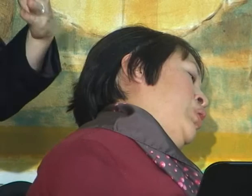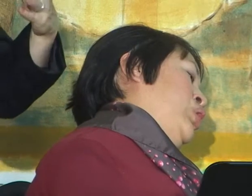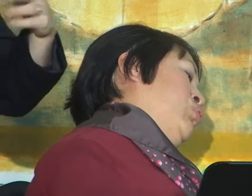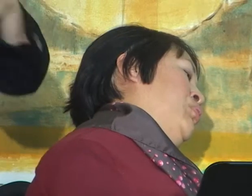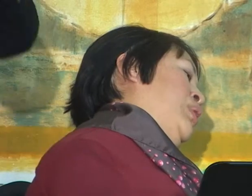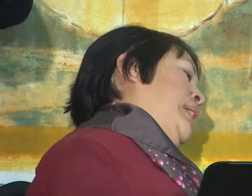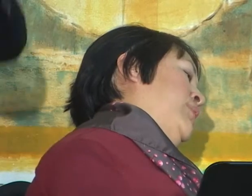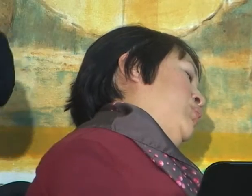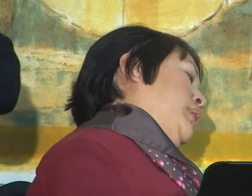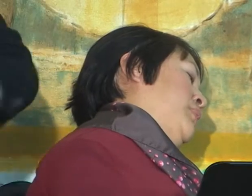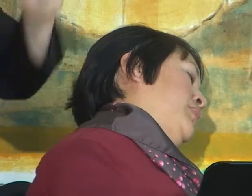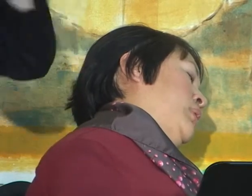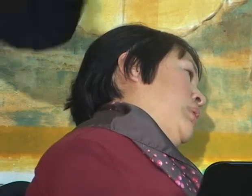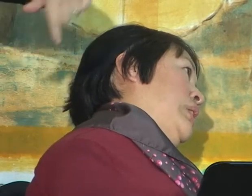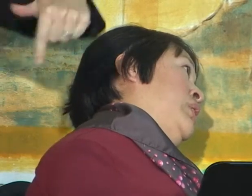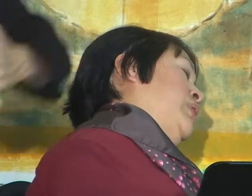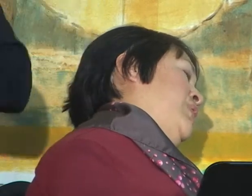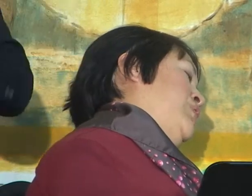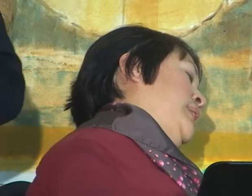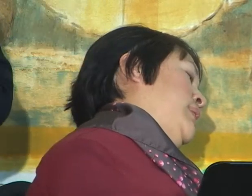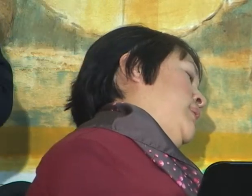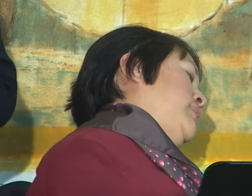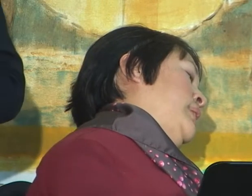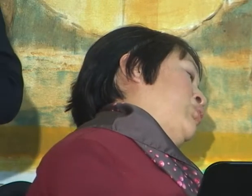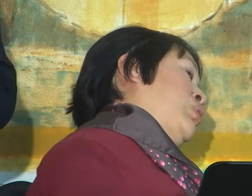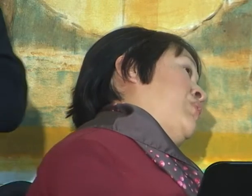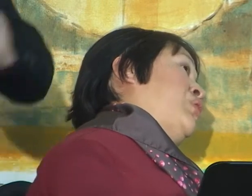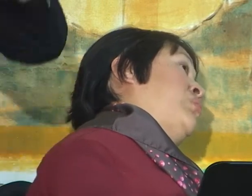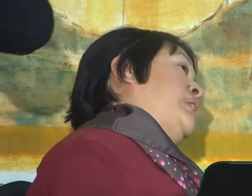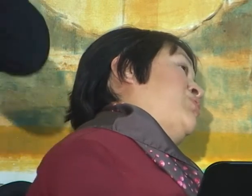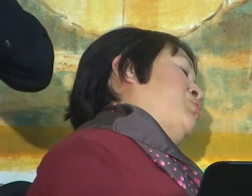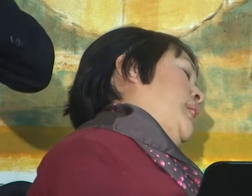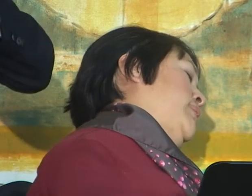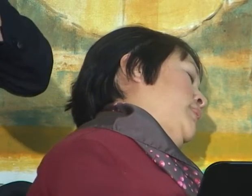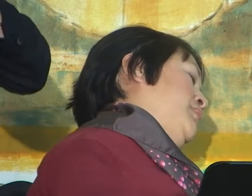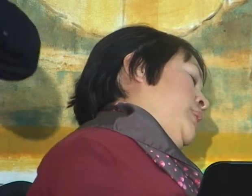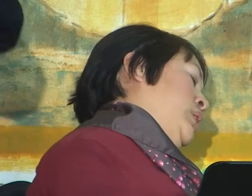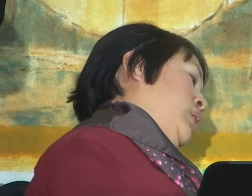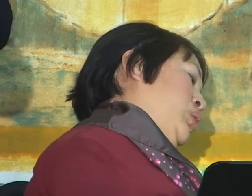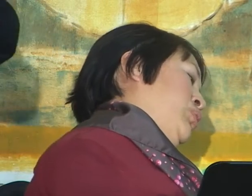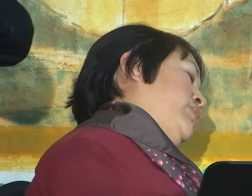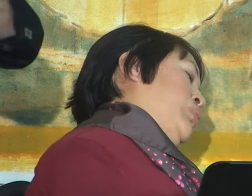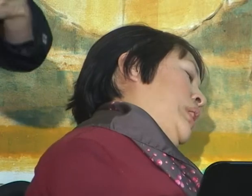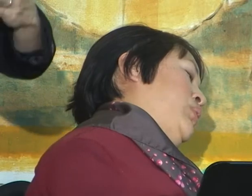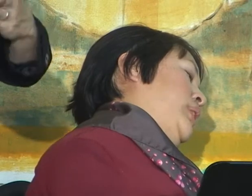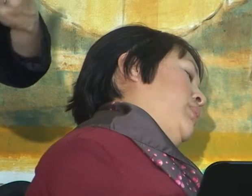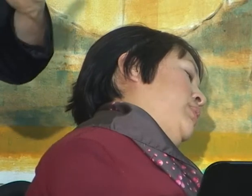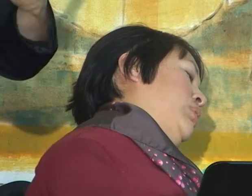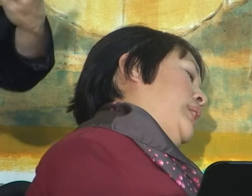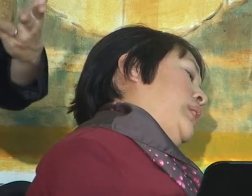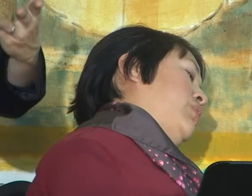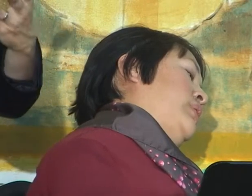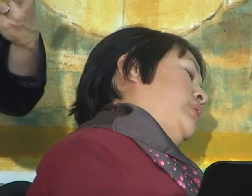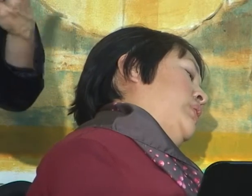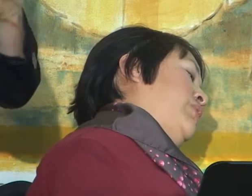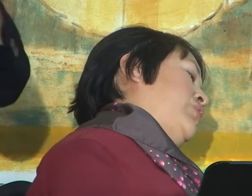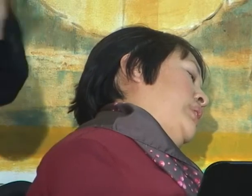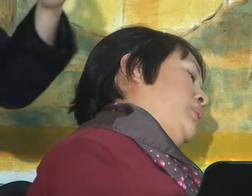were born elsewhere. Our diversity is seen as one of our greatest strengths. Which is why when it comes to looking at city's diversity